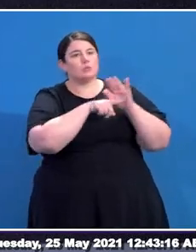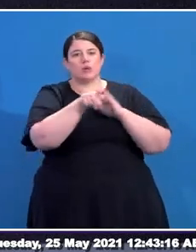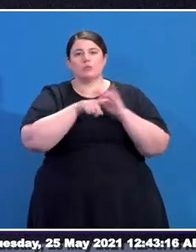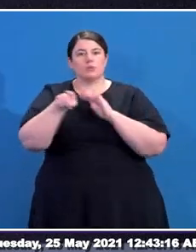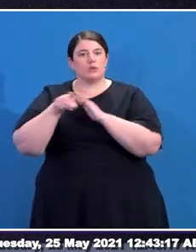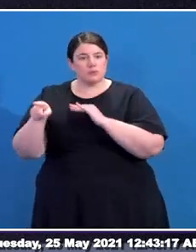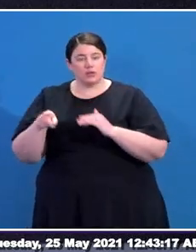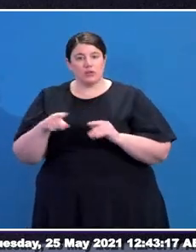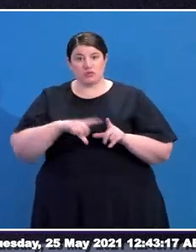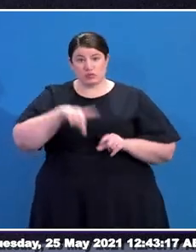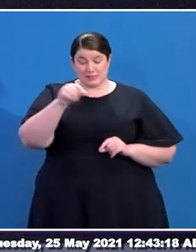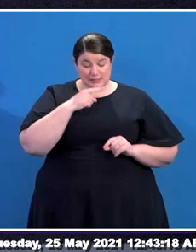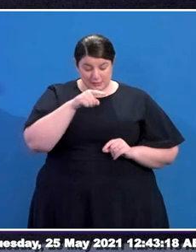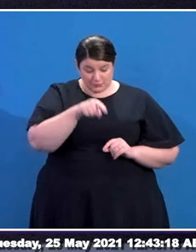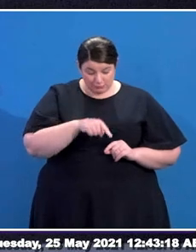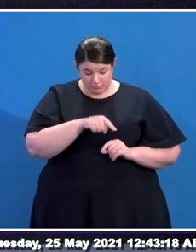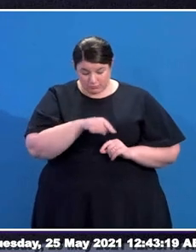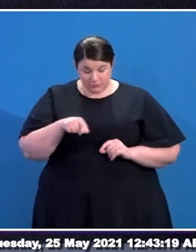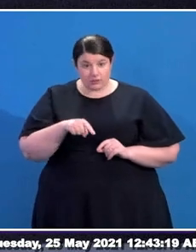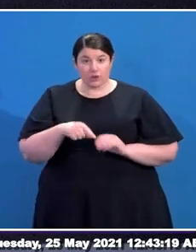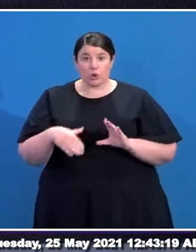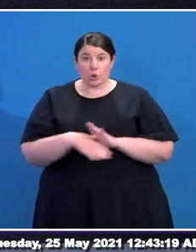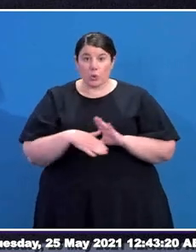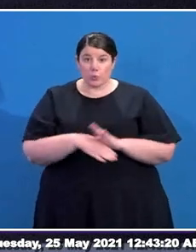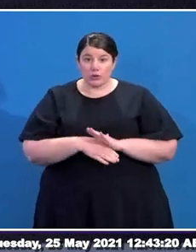the receipt said "Coke", not "Diet Coke".